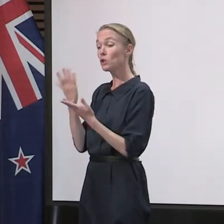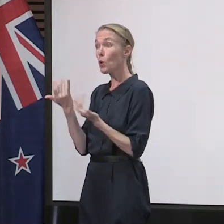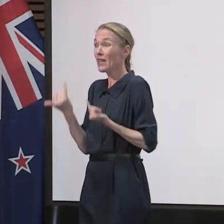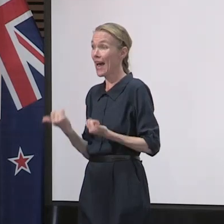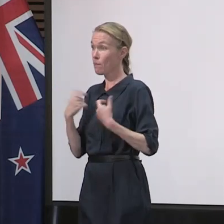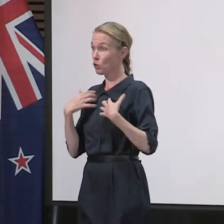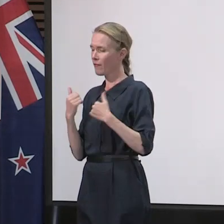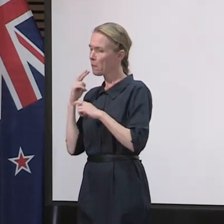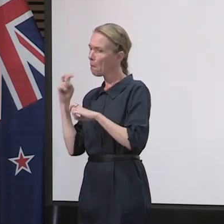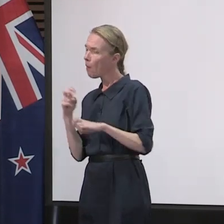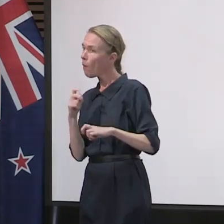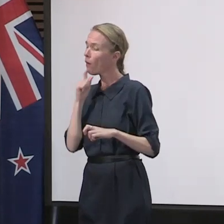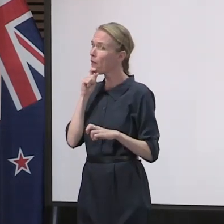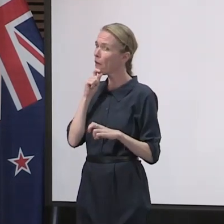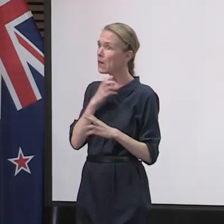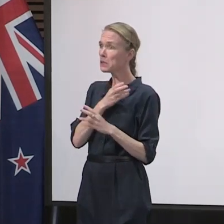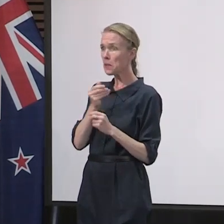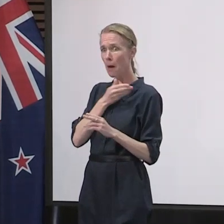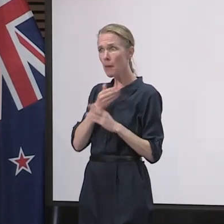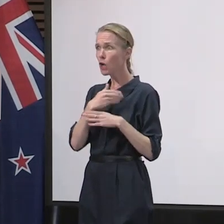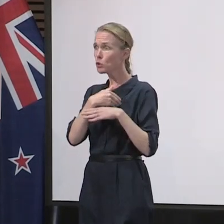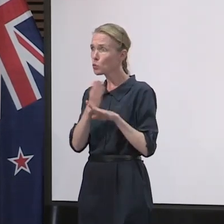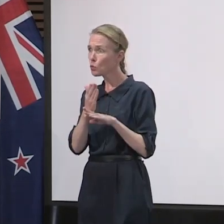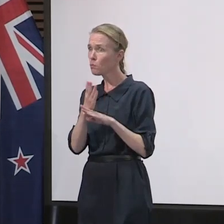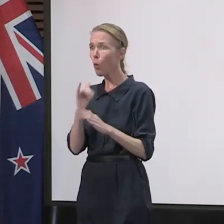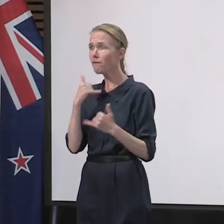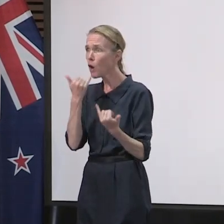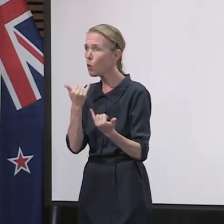specialists at a hospital. We're very interested in this.